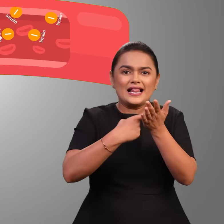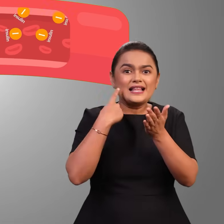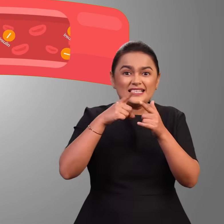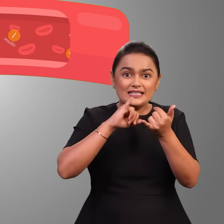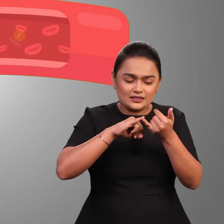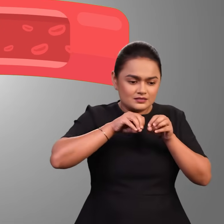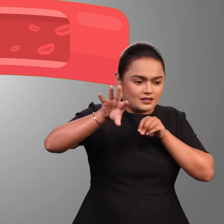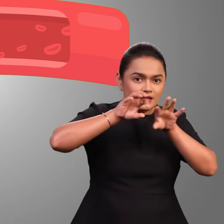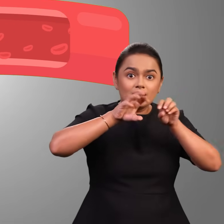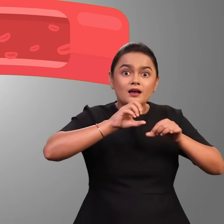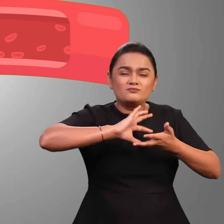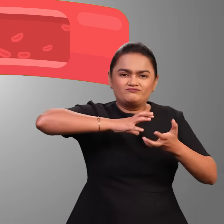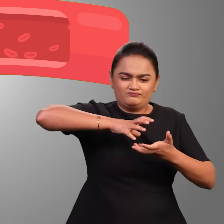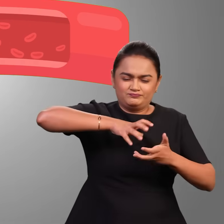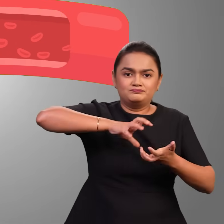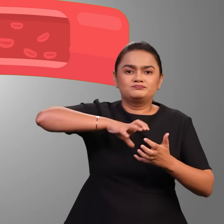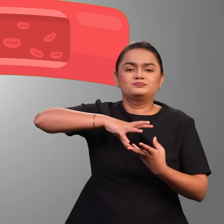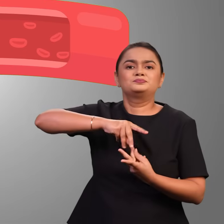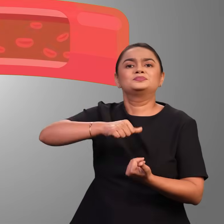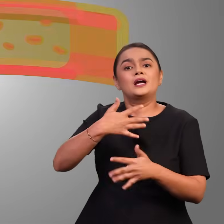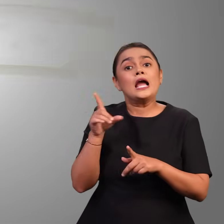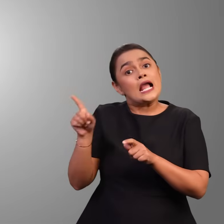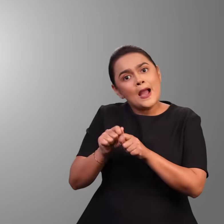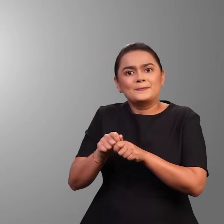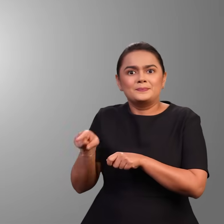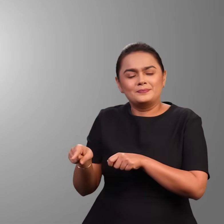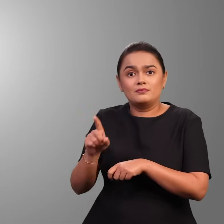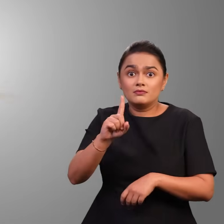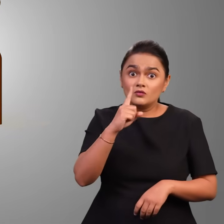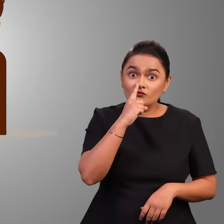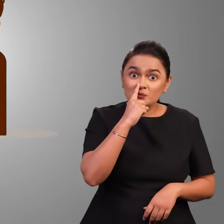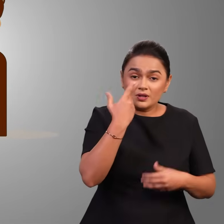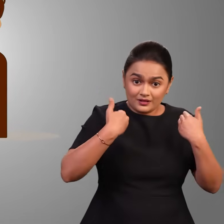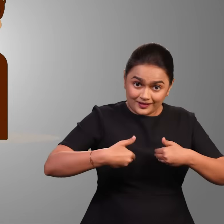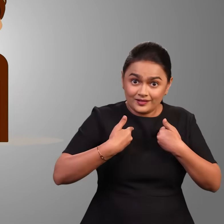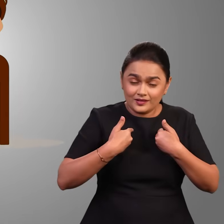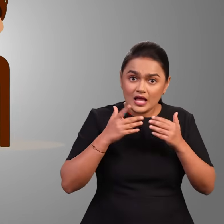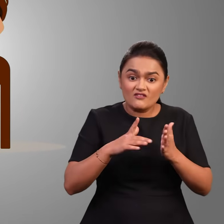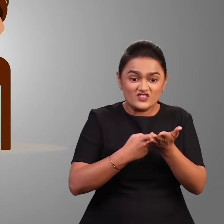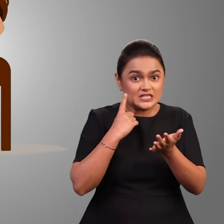It simple words it breaks it down. But the female who have this type of risk factor